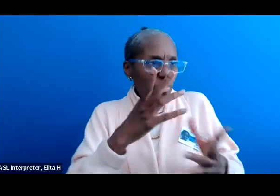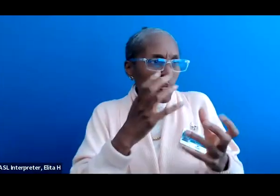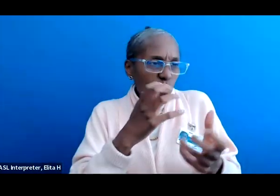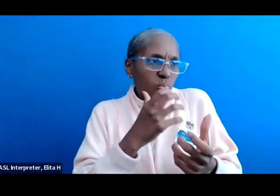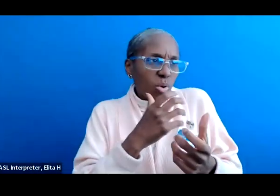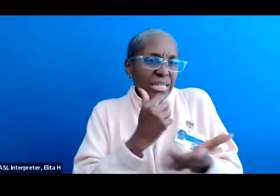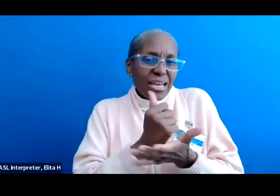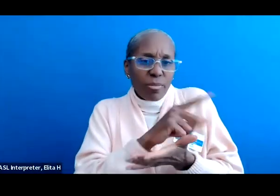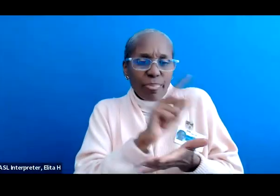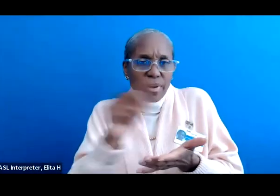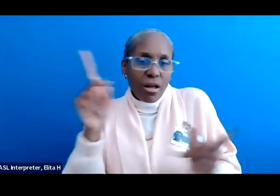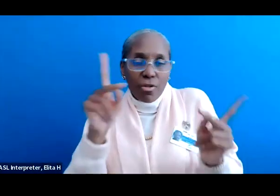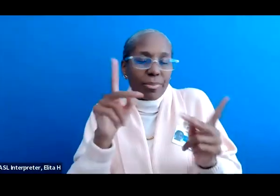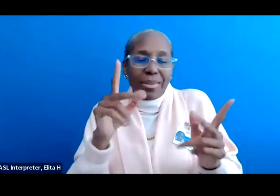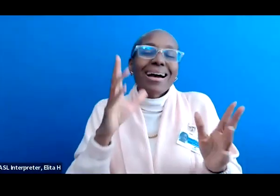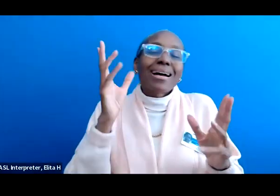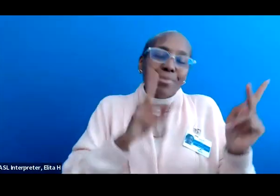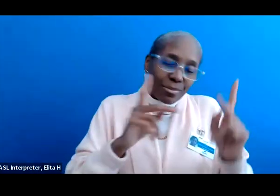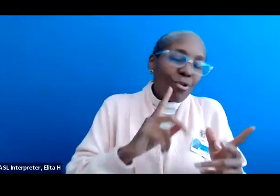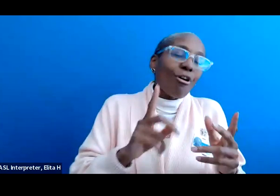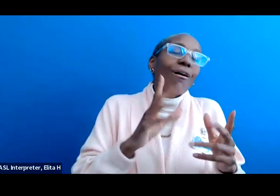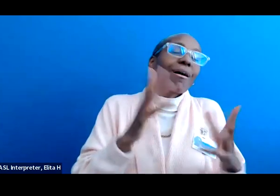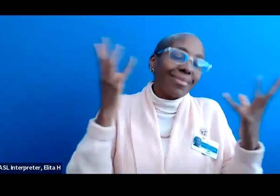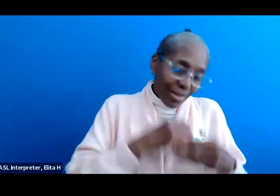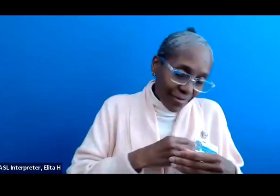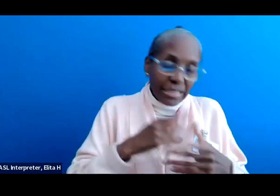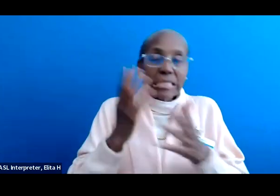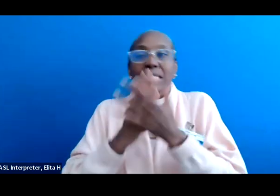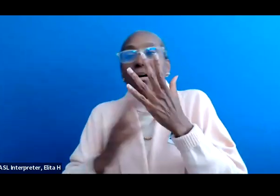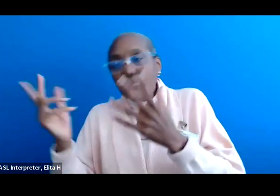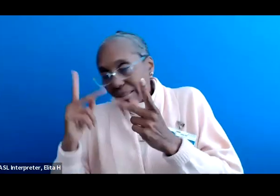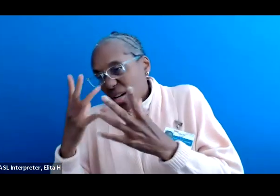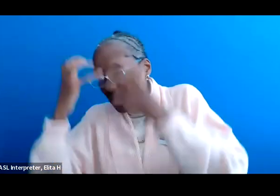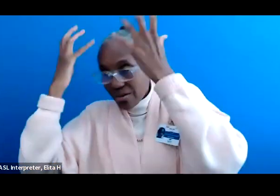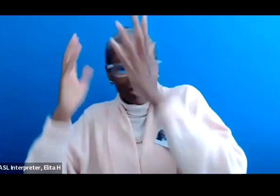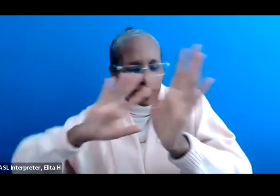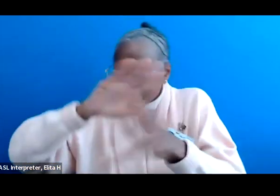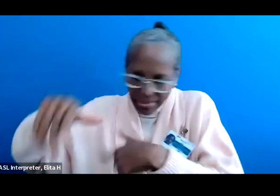Now we all run into people that are grouchy. Okay, fine. Move on. Go to somebody else because people are lovely.